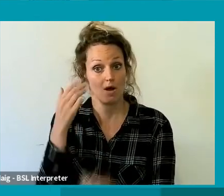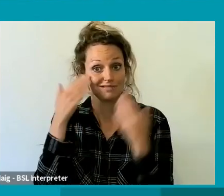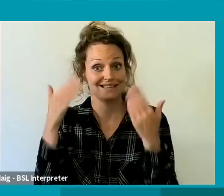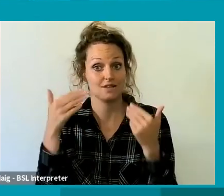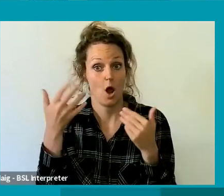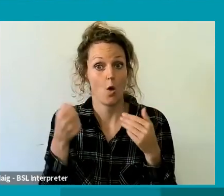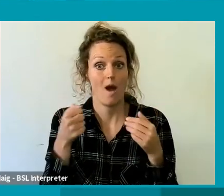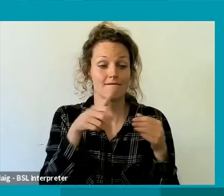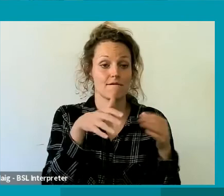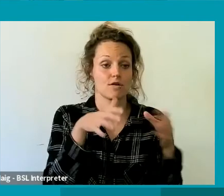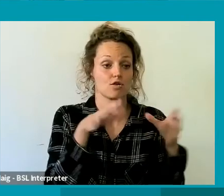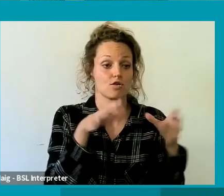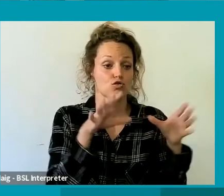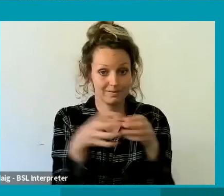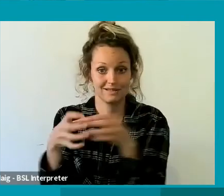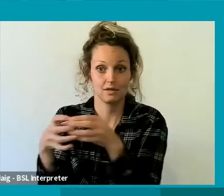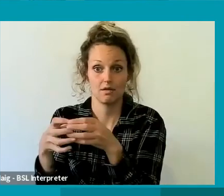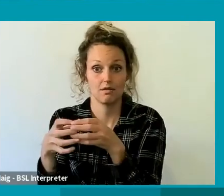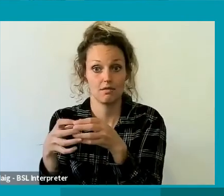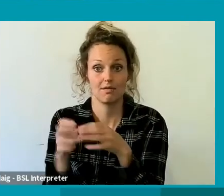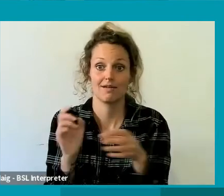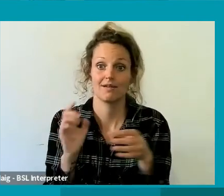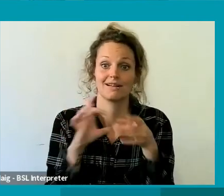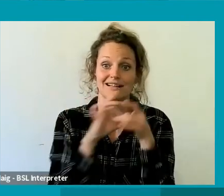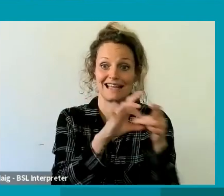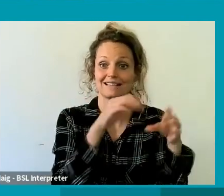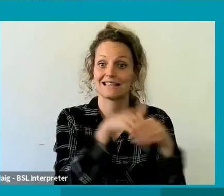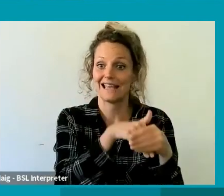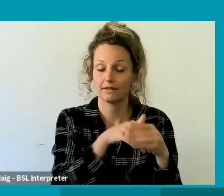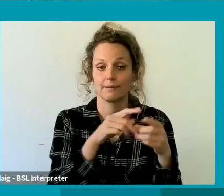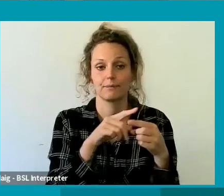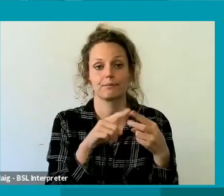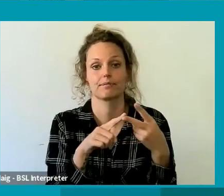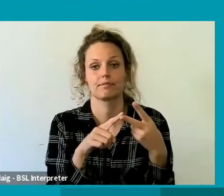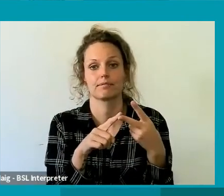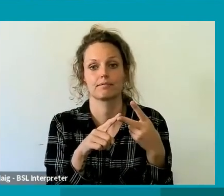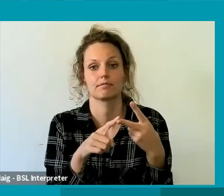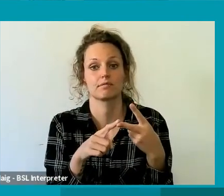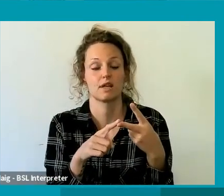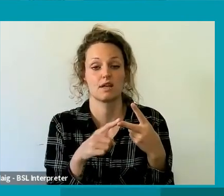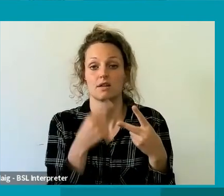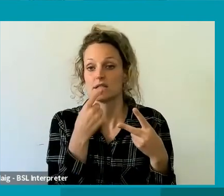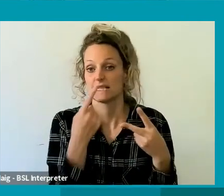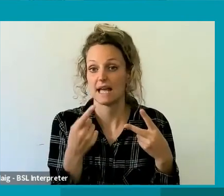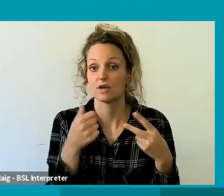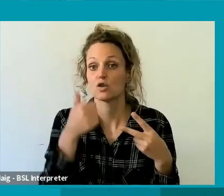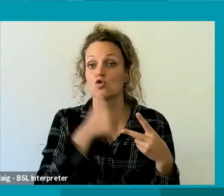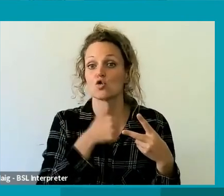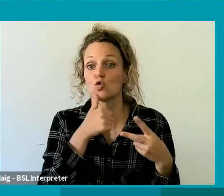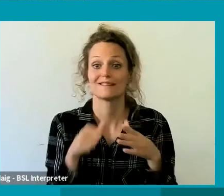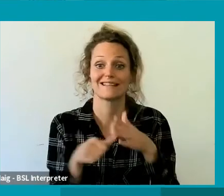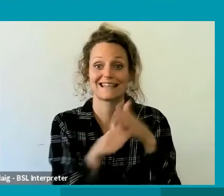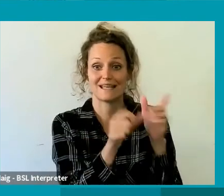and hundred that really. And someone also has said the user search tool in the network use keywords.